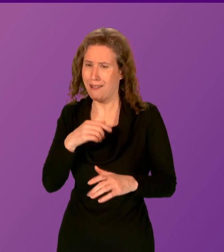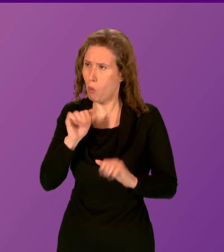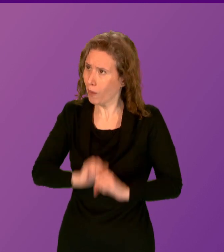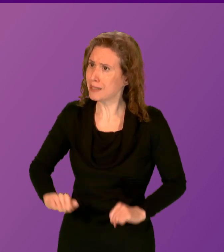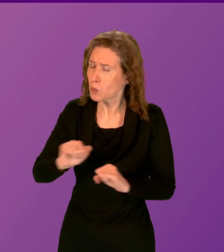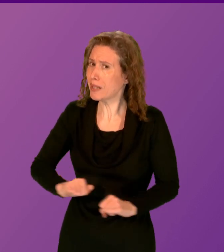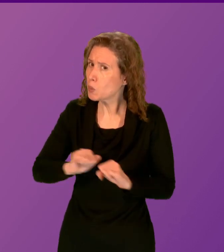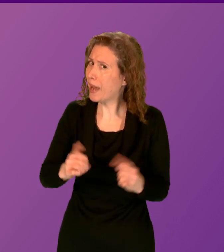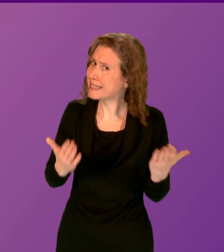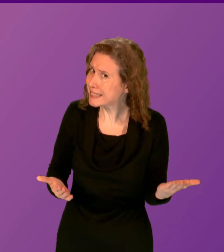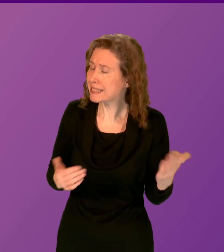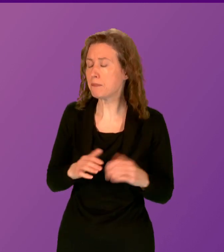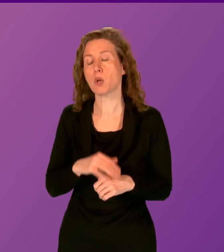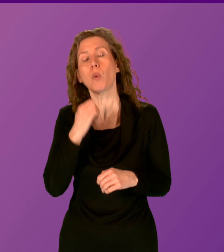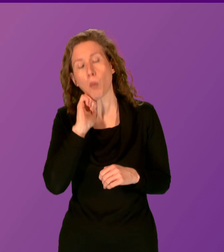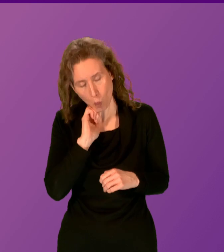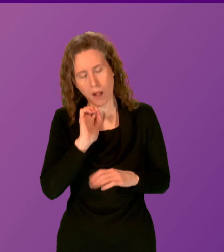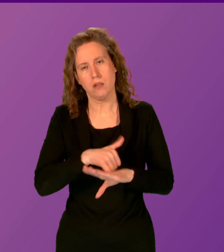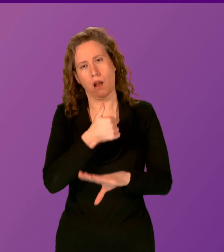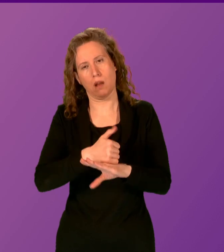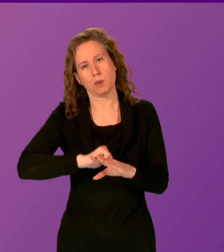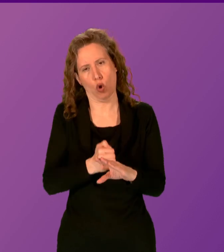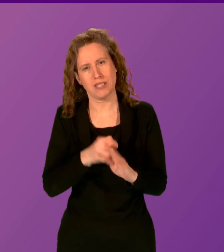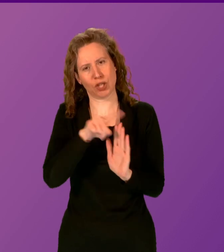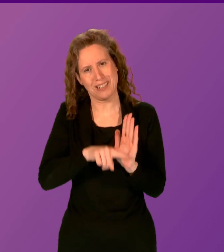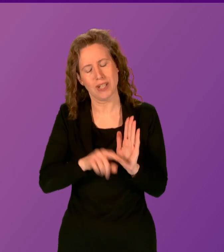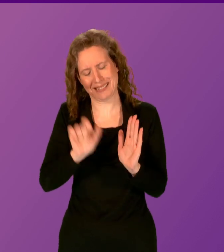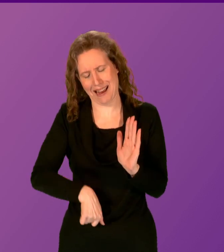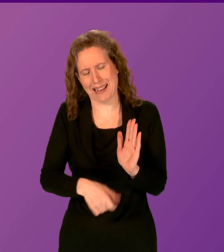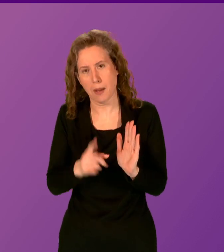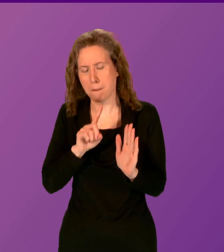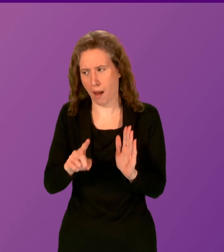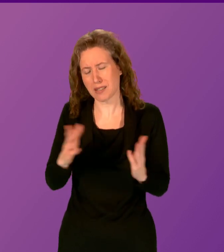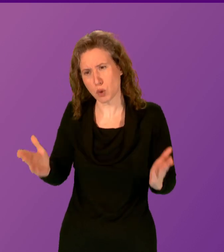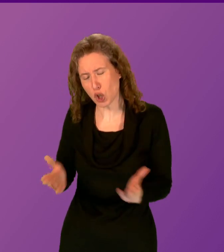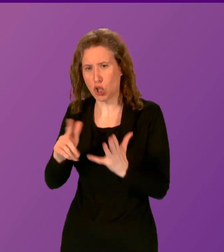We will introduce Scottish-specific legislation, but I again urge the UK Government to treat